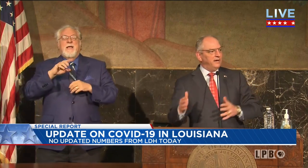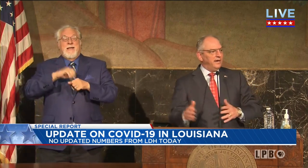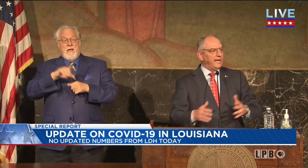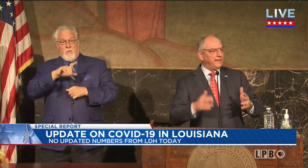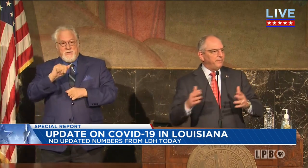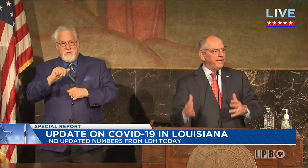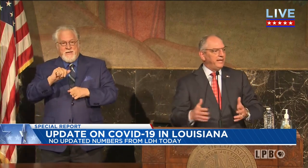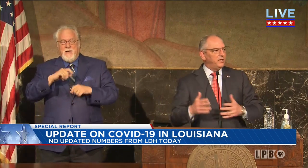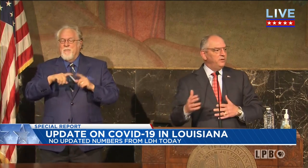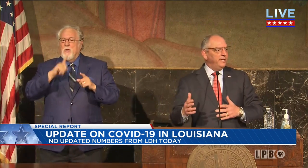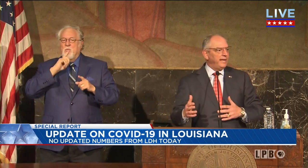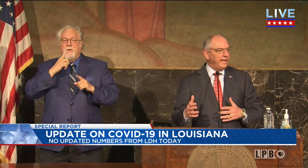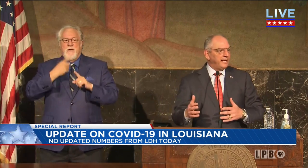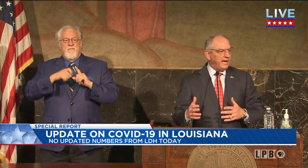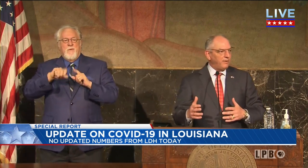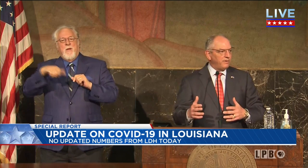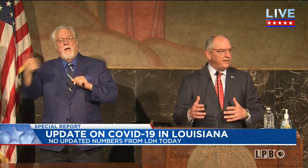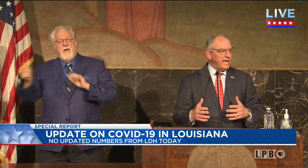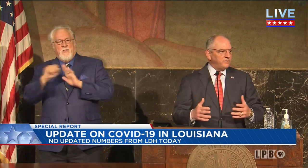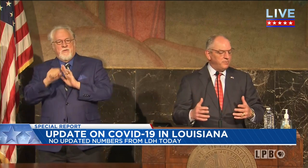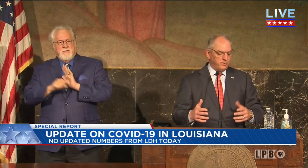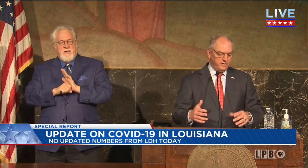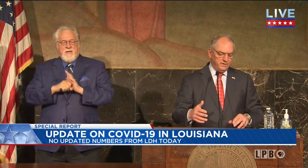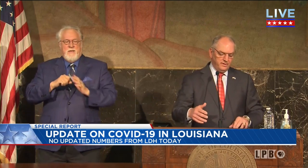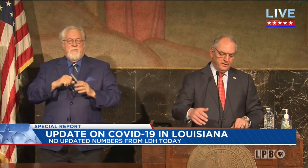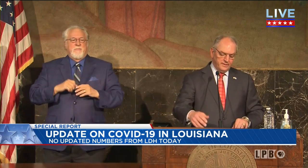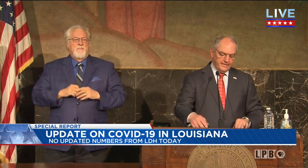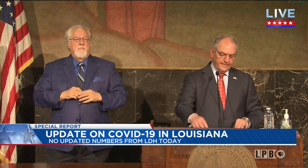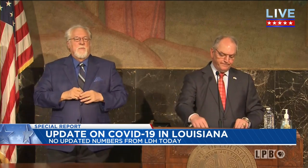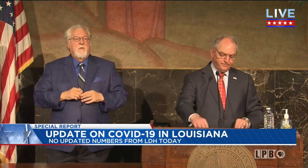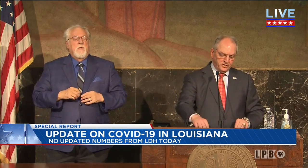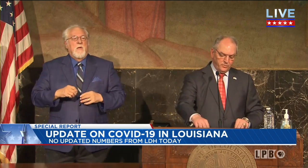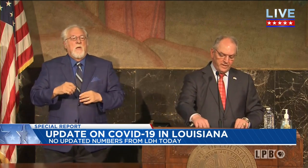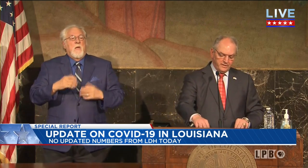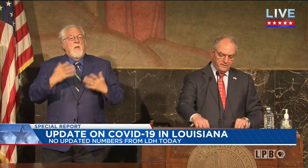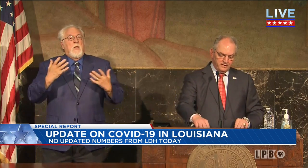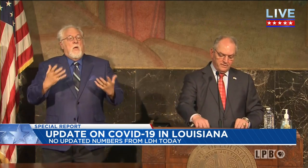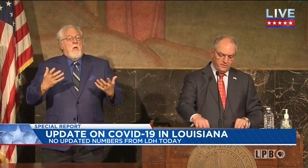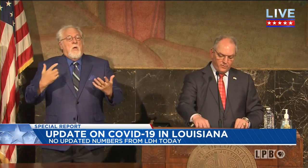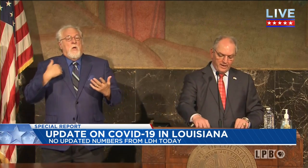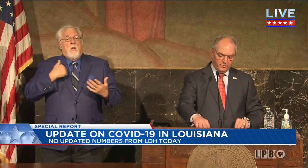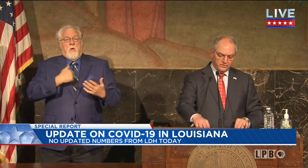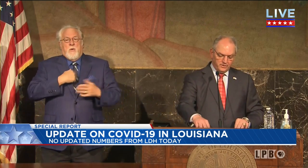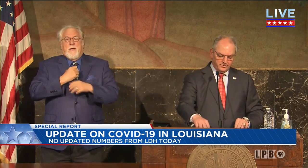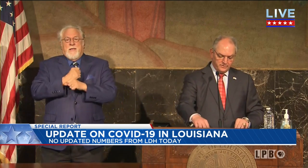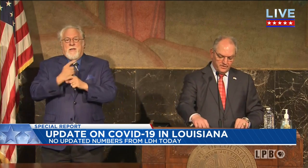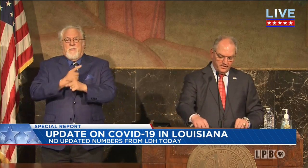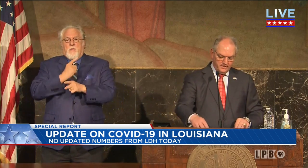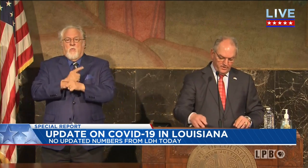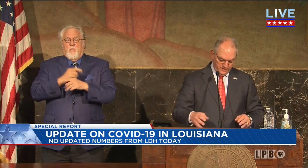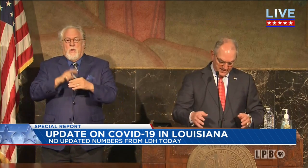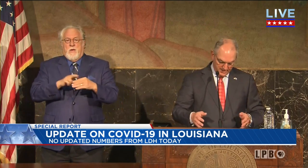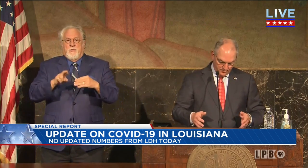HERE IF YOU HAVE A QUESTION. TRYING TO MAKE SURE THERE ARE NO